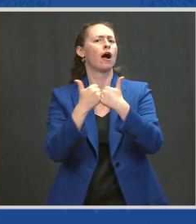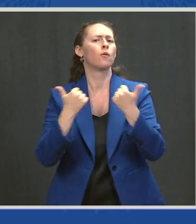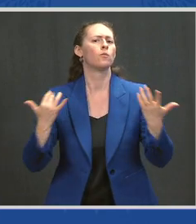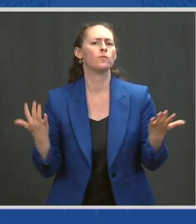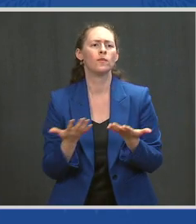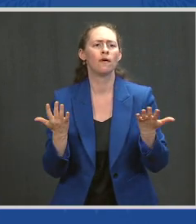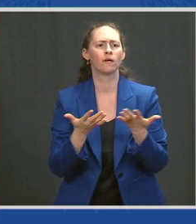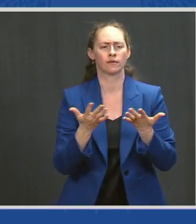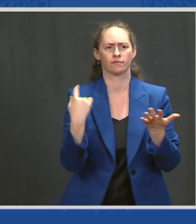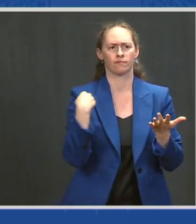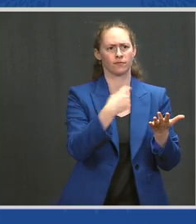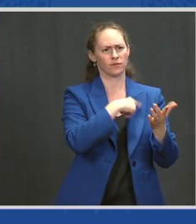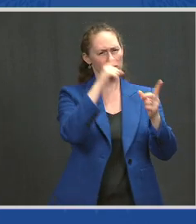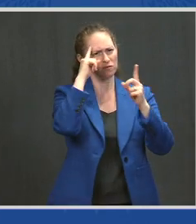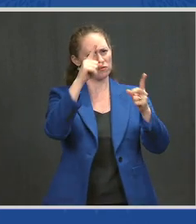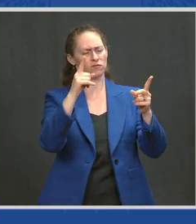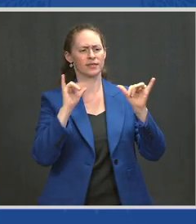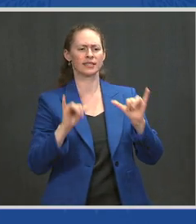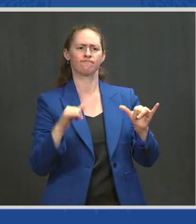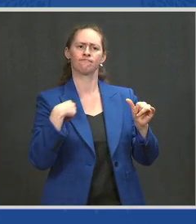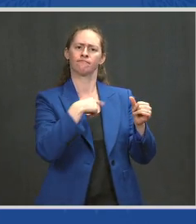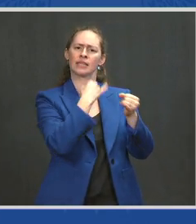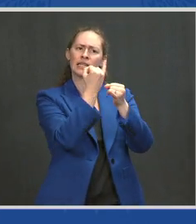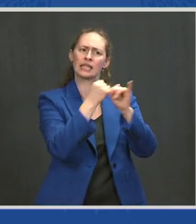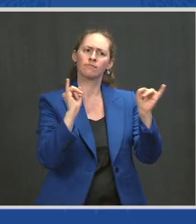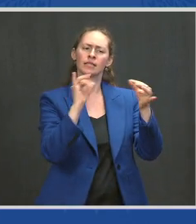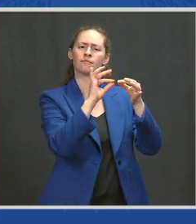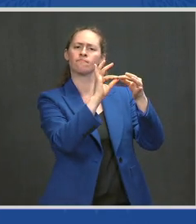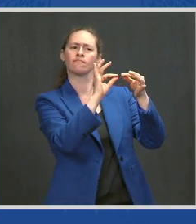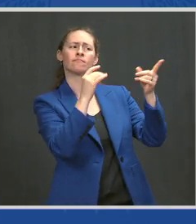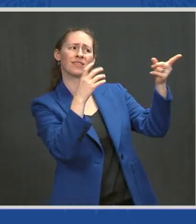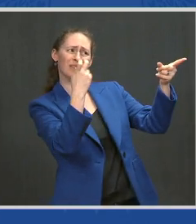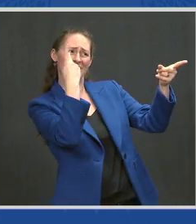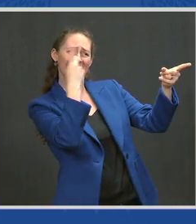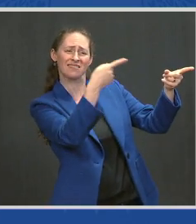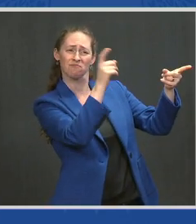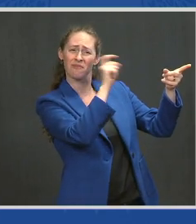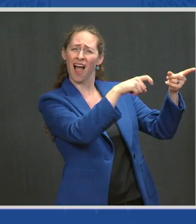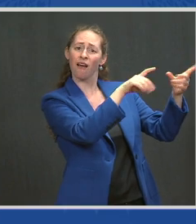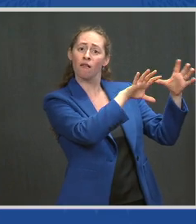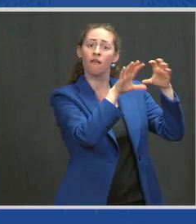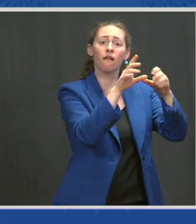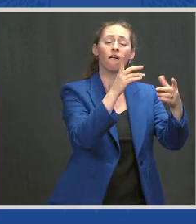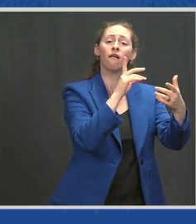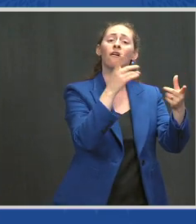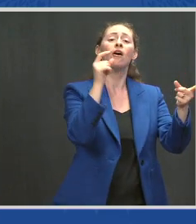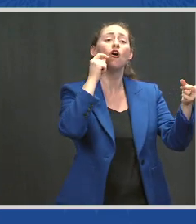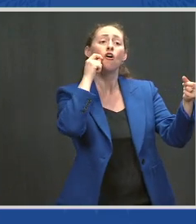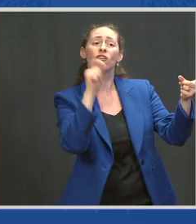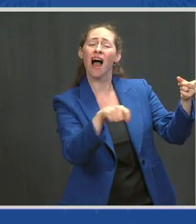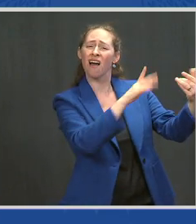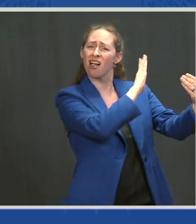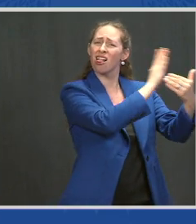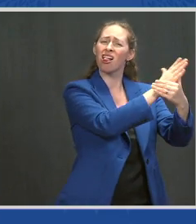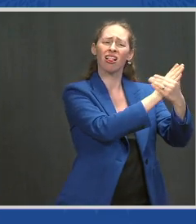and territorial integrity of Ukraine. We agreed to pursue diplomacy related to the Minsk Agreement.